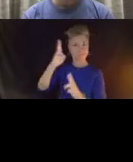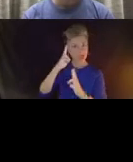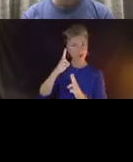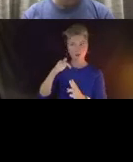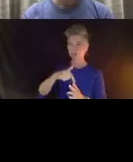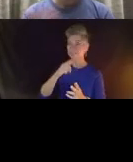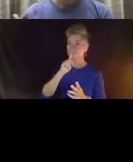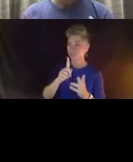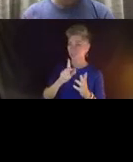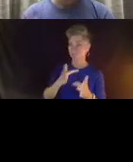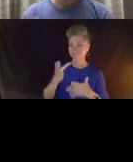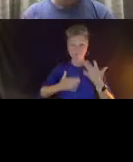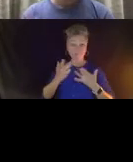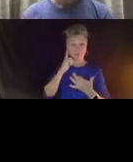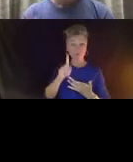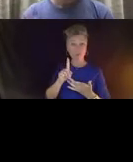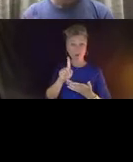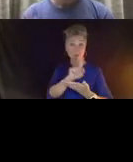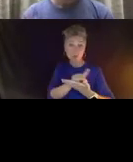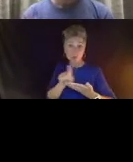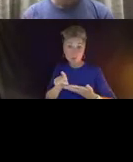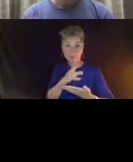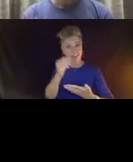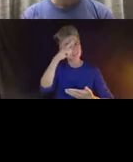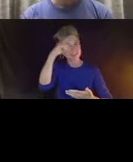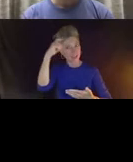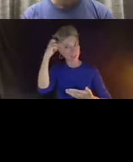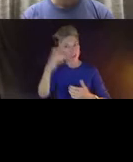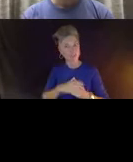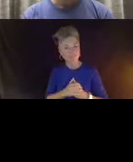and of the summer for sure. So tonight's talk is really gonna be focusing